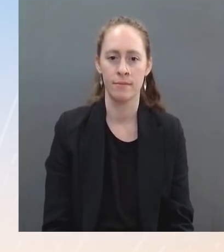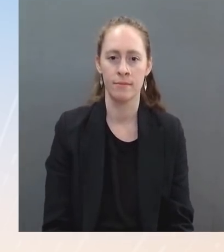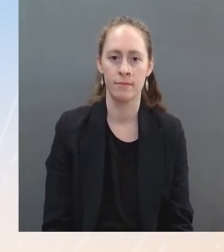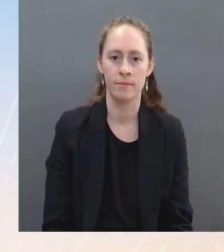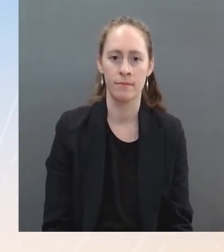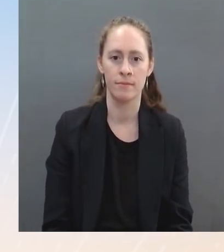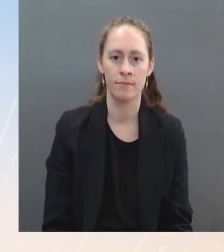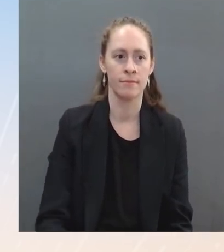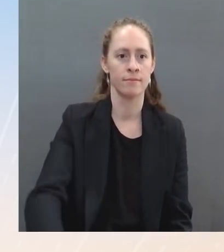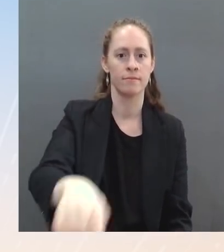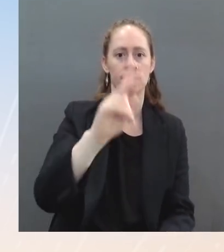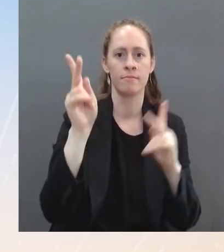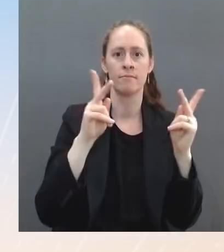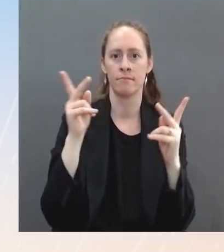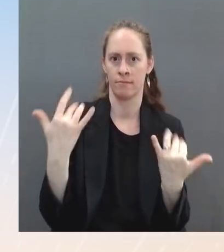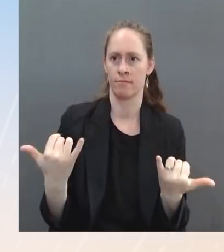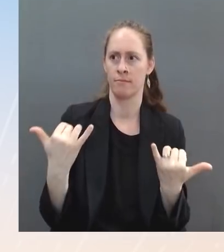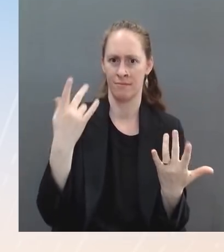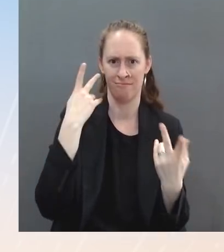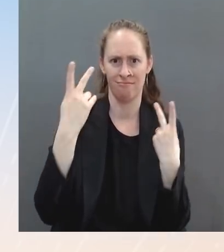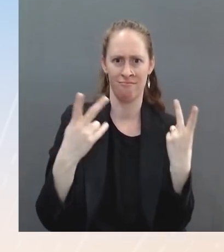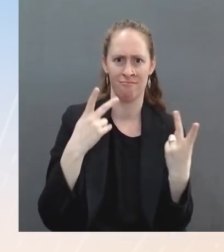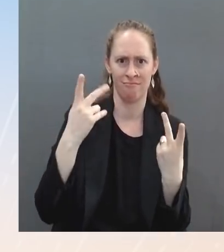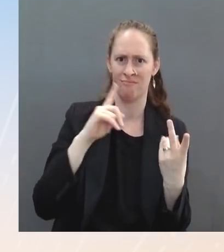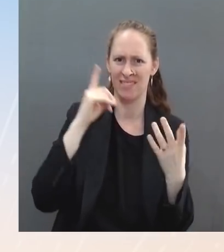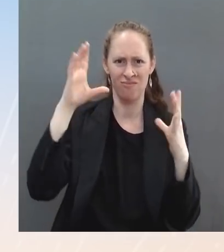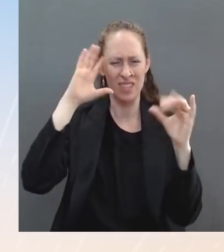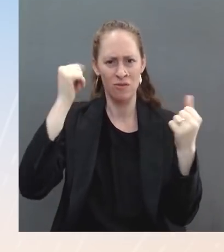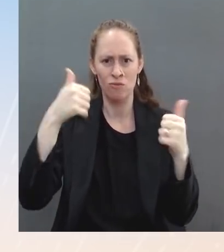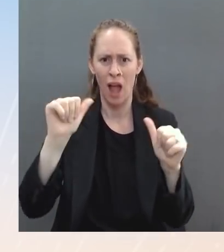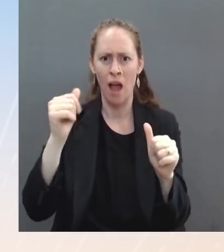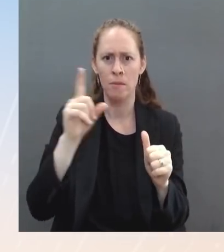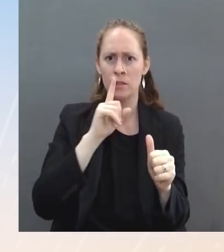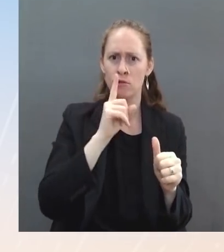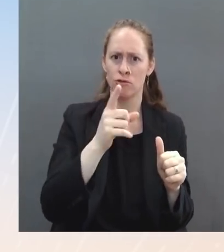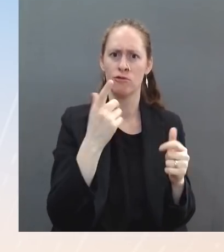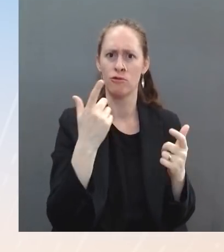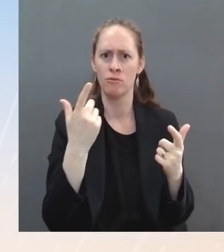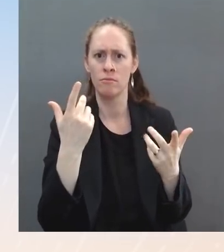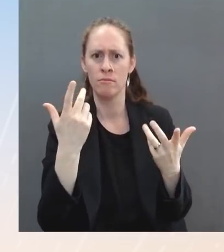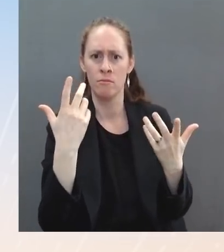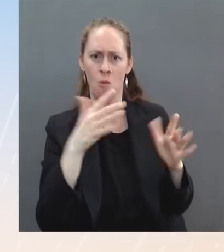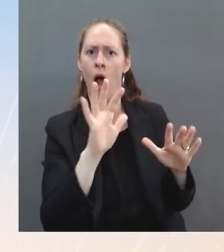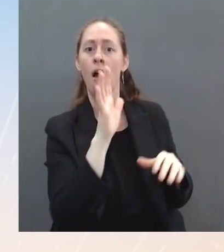that Putin's price hike does not hit them at the gas pump. So, what they've seen from him, I think,